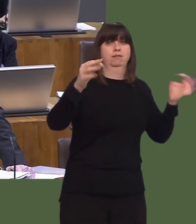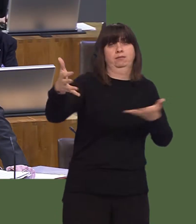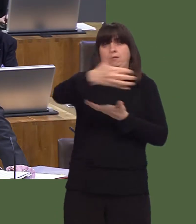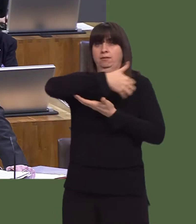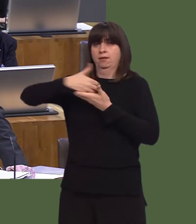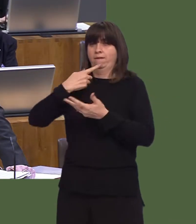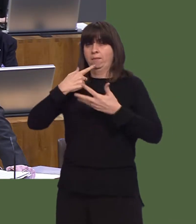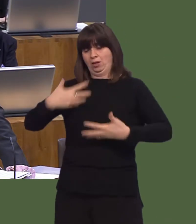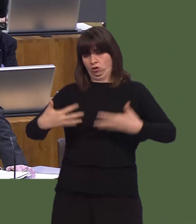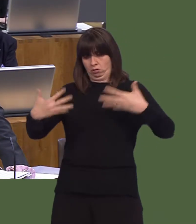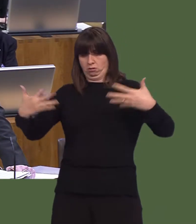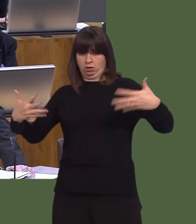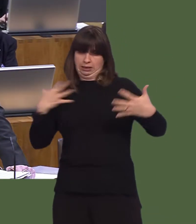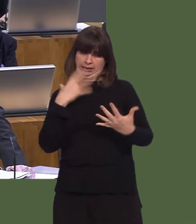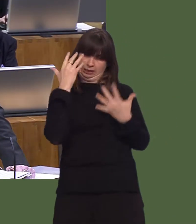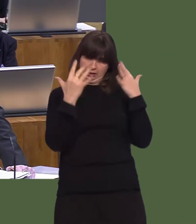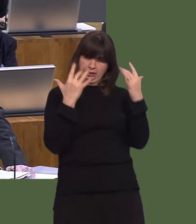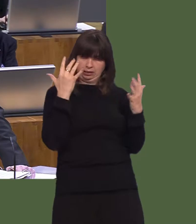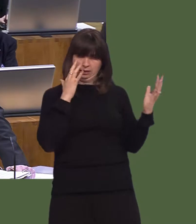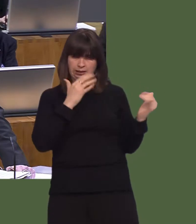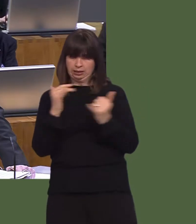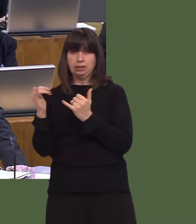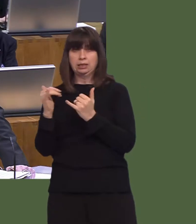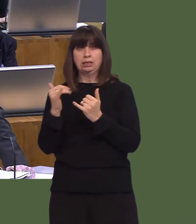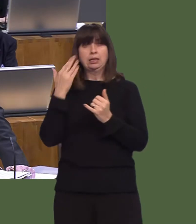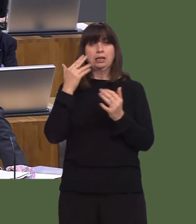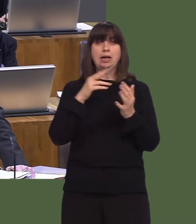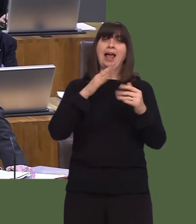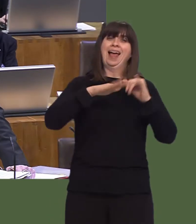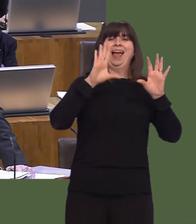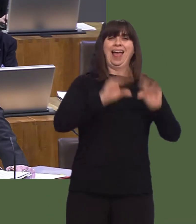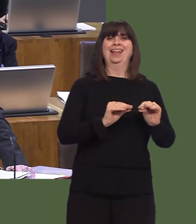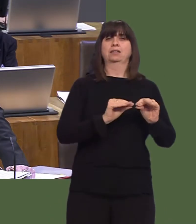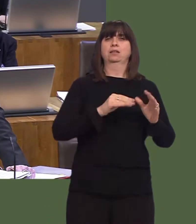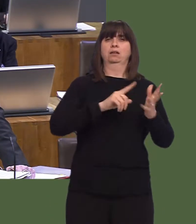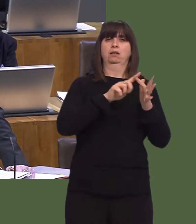I note, for example, the recent End Hunger UK survey highlighted that a third of the